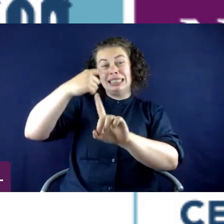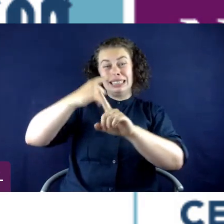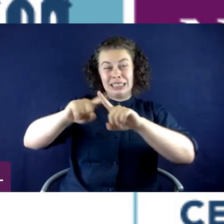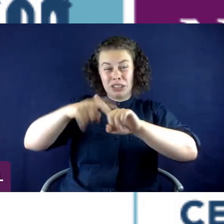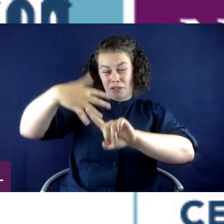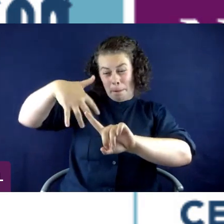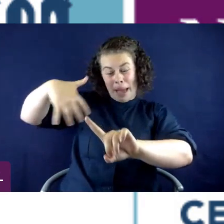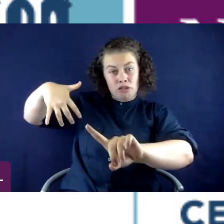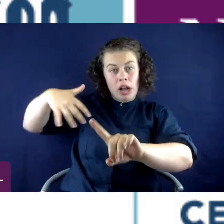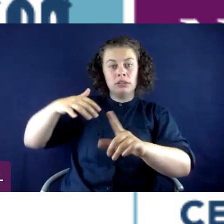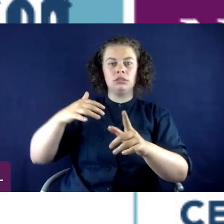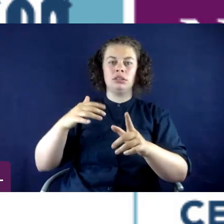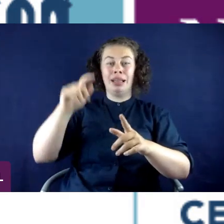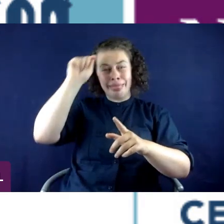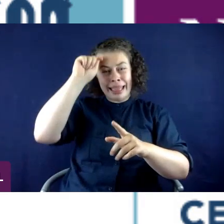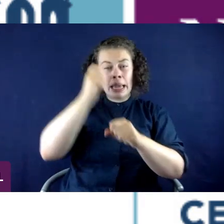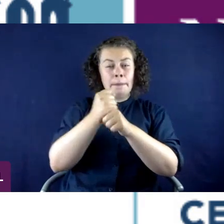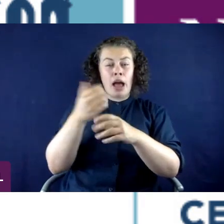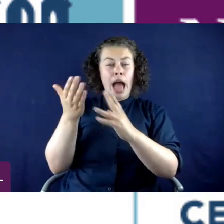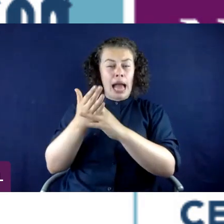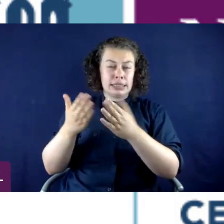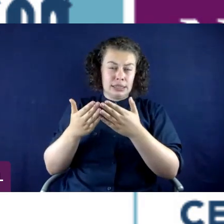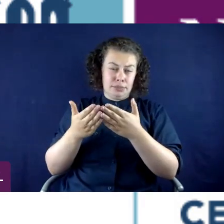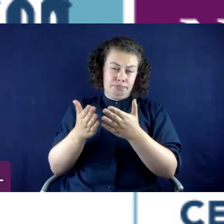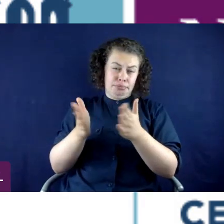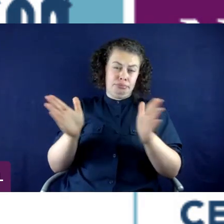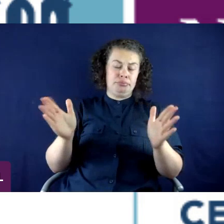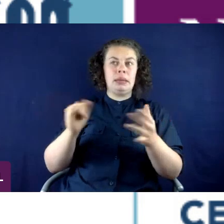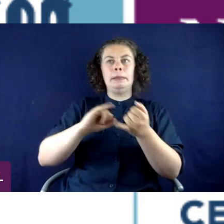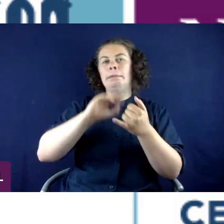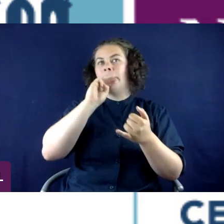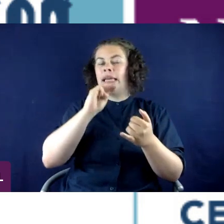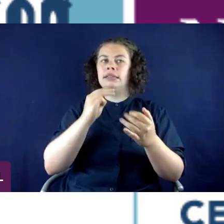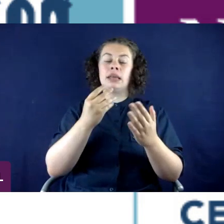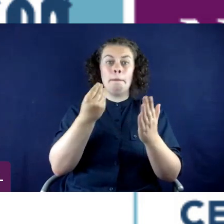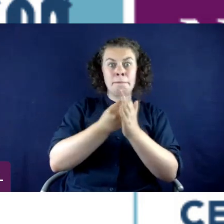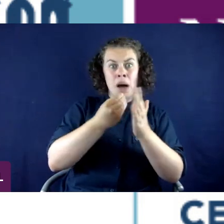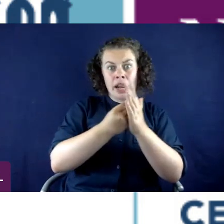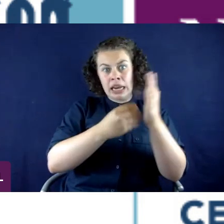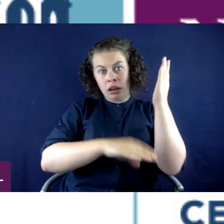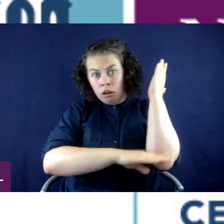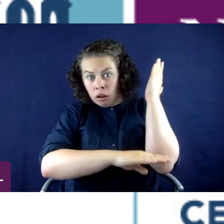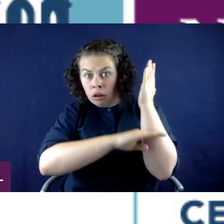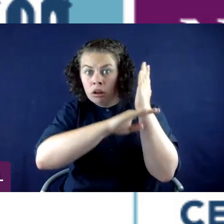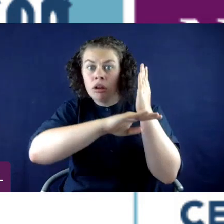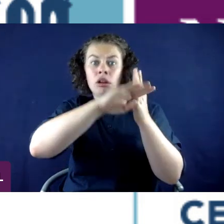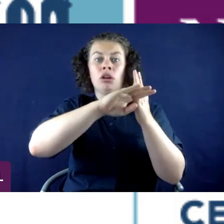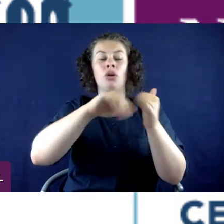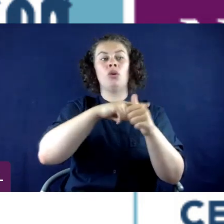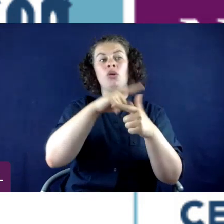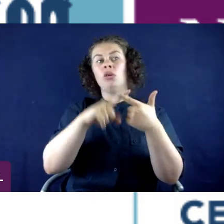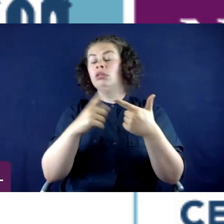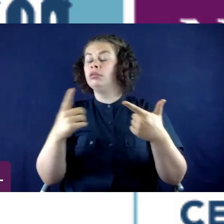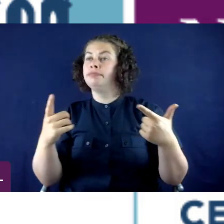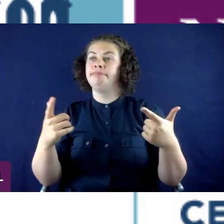Again, talking to an intersectional lens, making sure that we're talking about access in its broadest possible forms in terms of